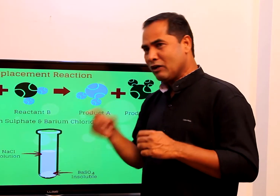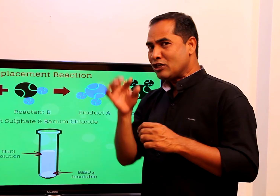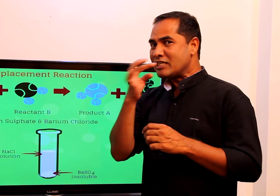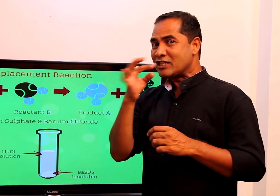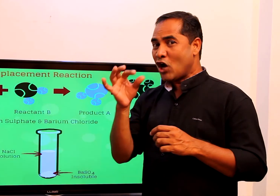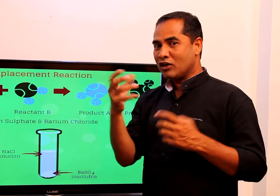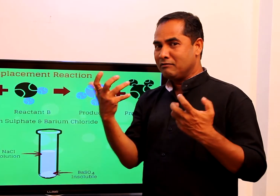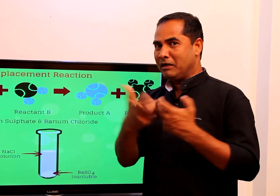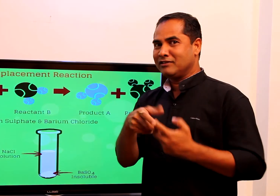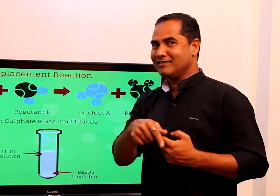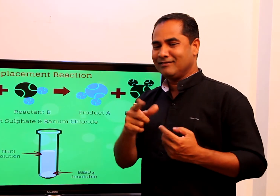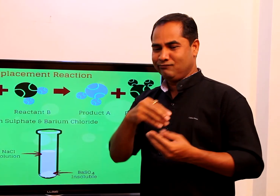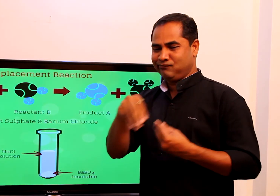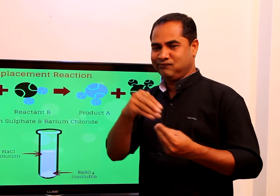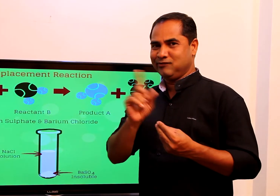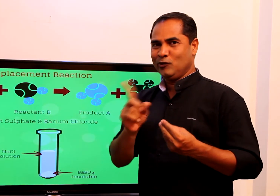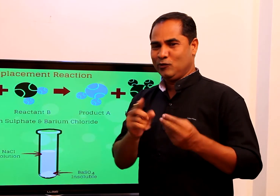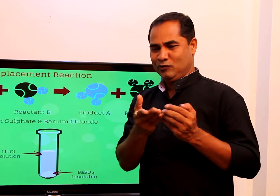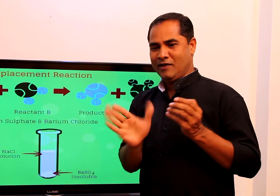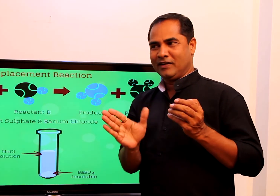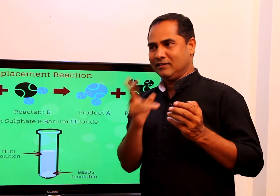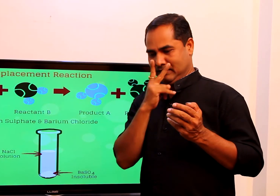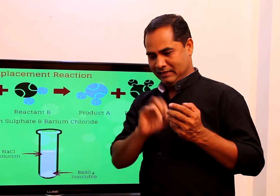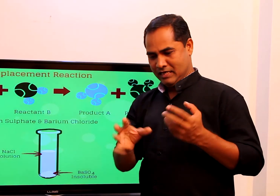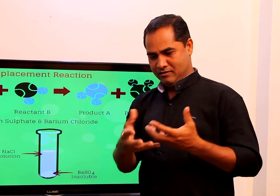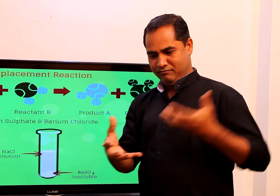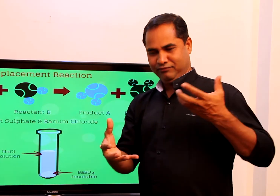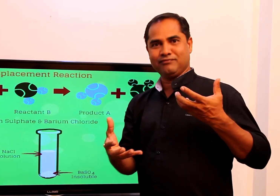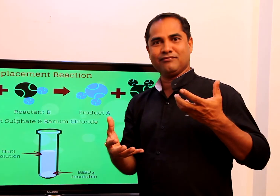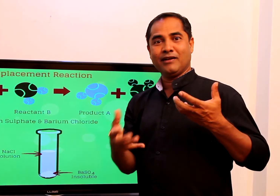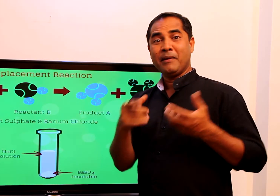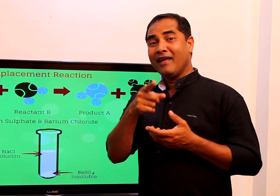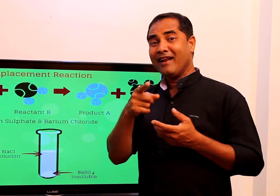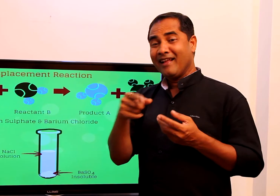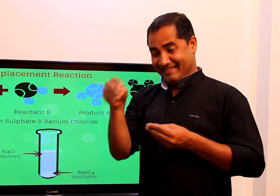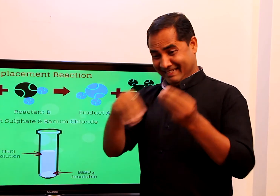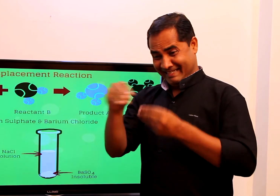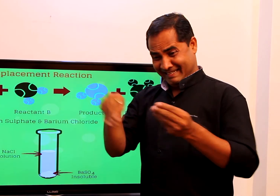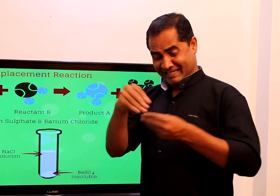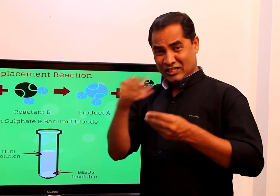barium sulfate becomes insoluble in the solution and you can see it as the precipitate